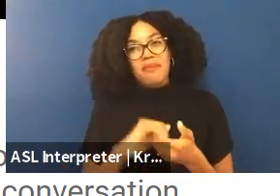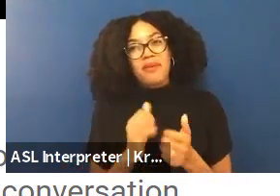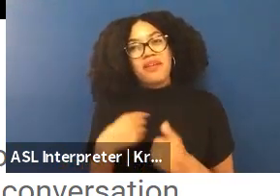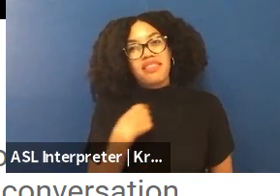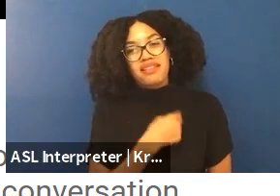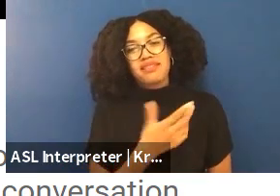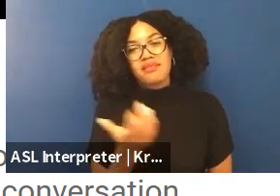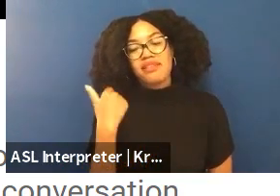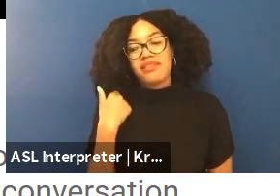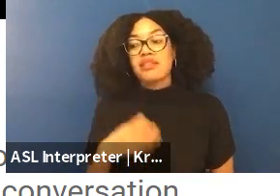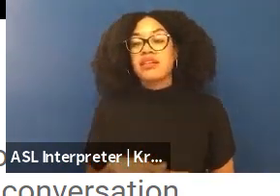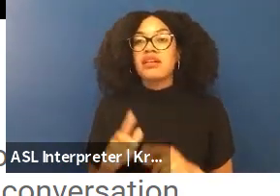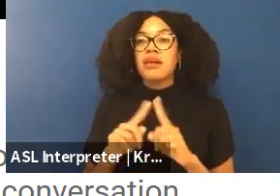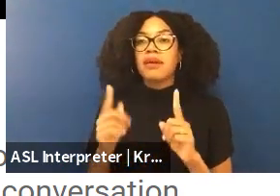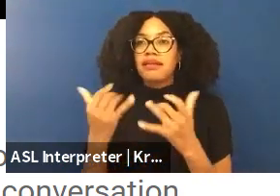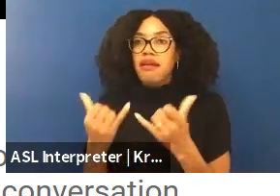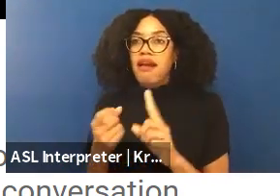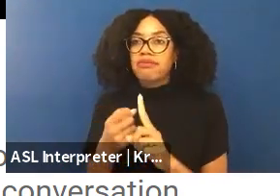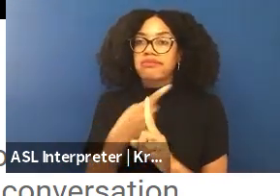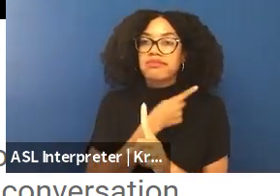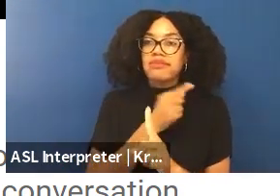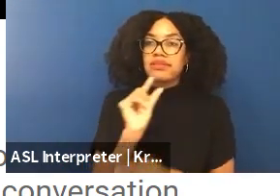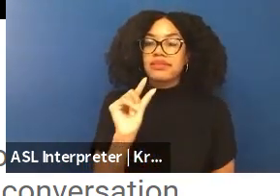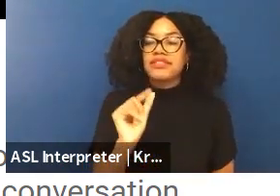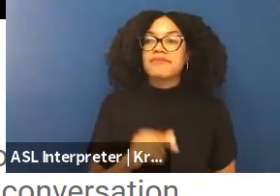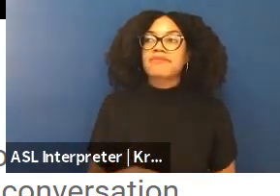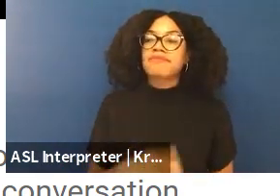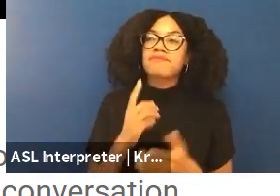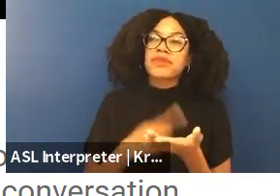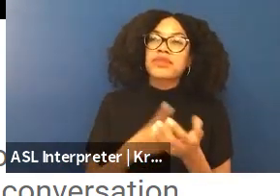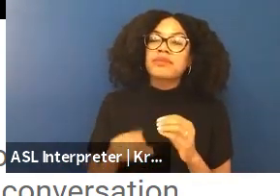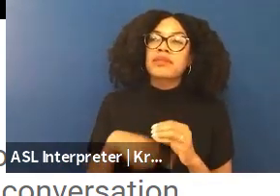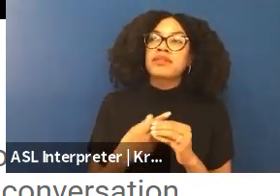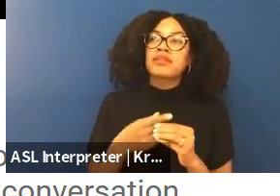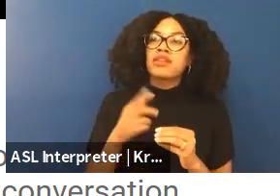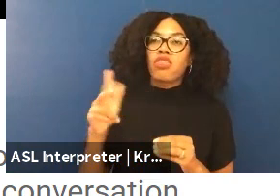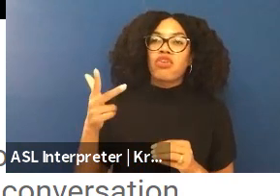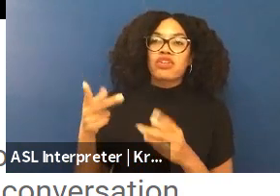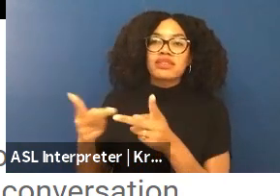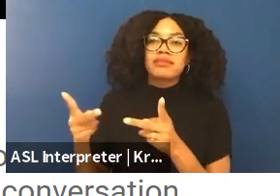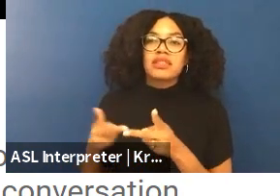But I want to go off on a tangent and talk a little bit about third space and, for me, being in